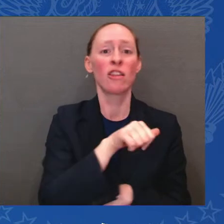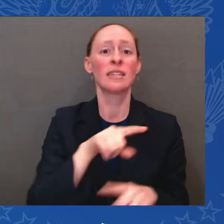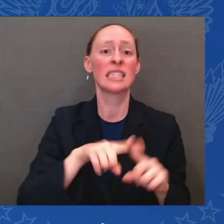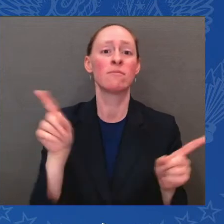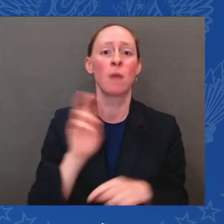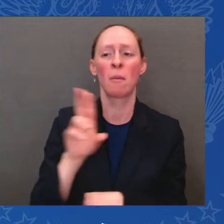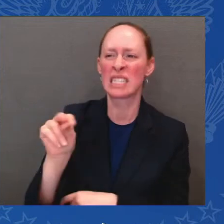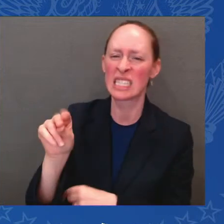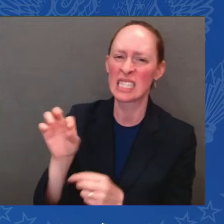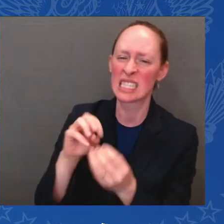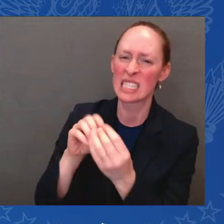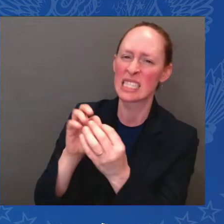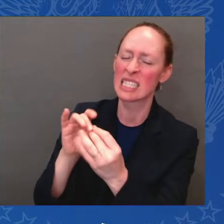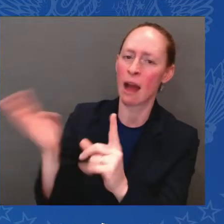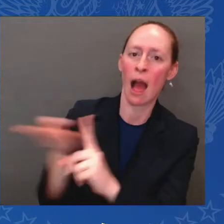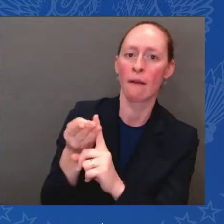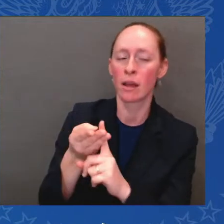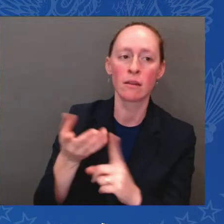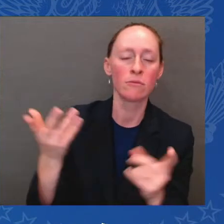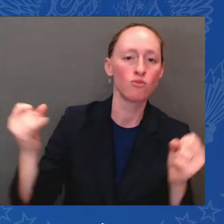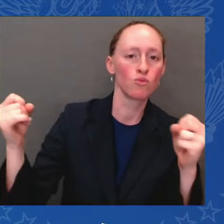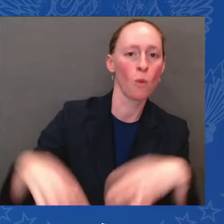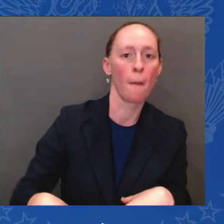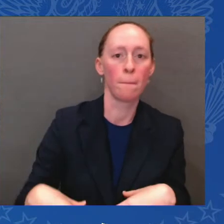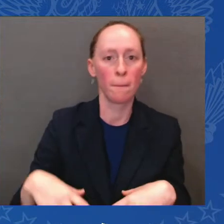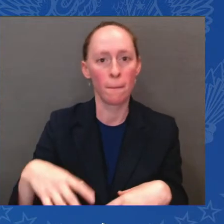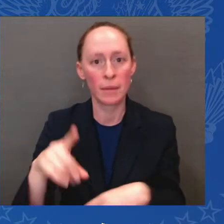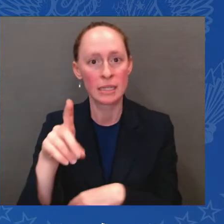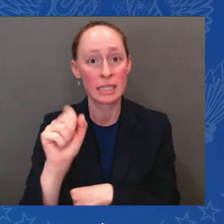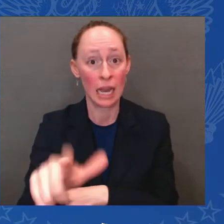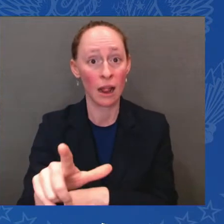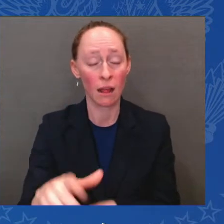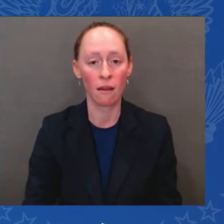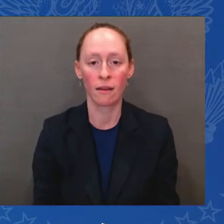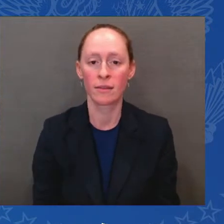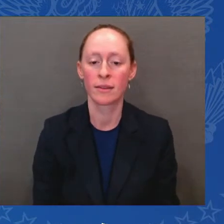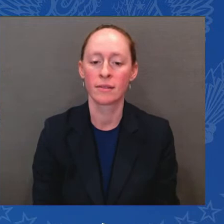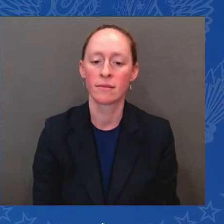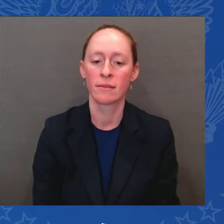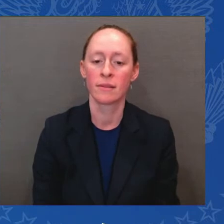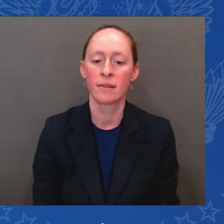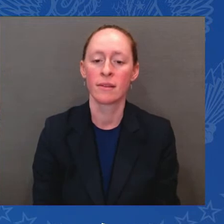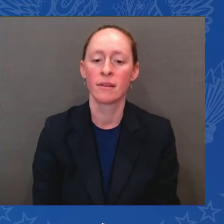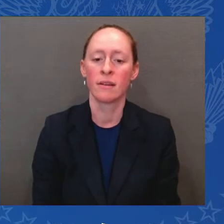The President: I hope this experience for the Speaker